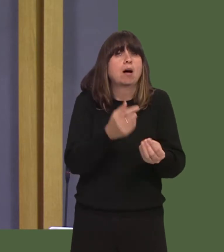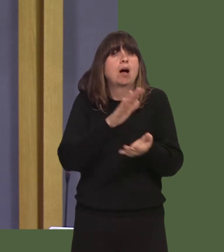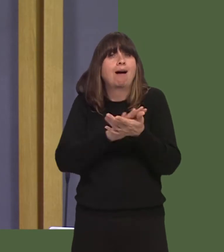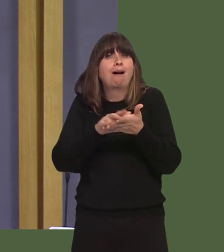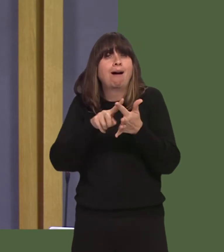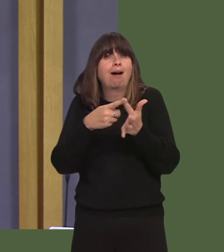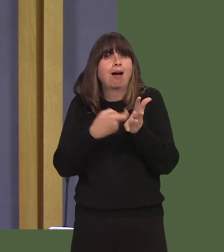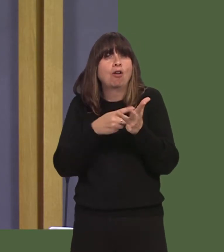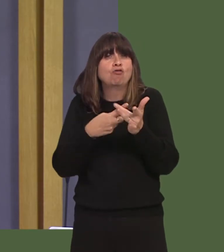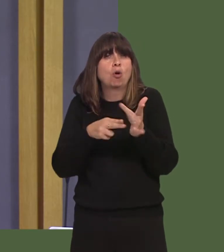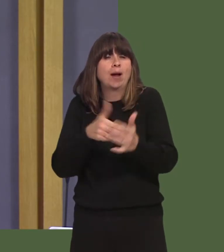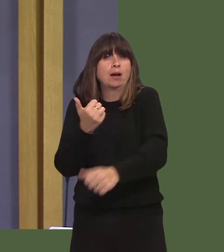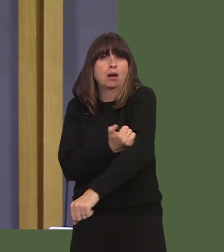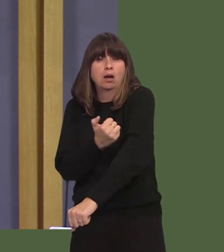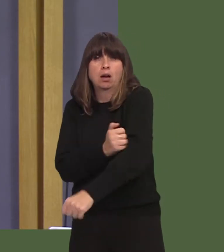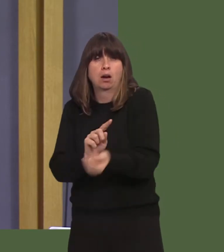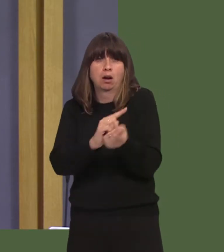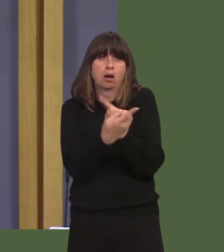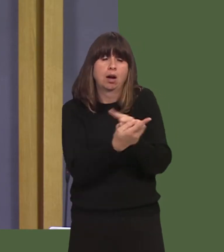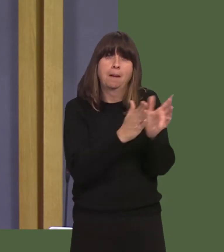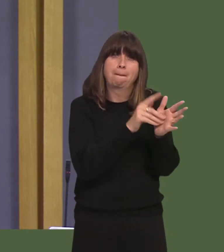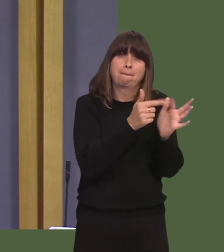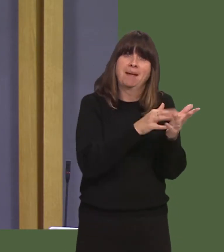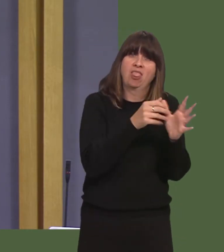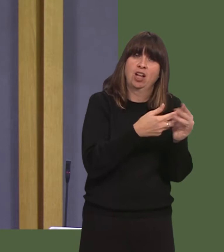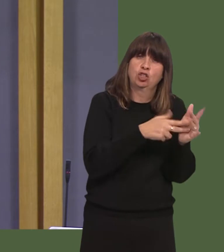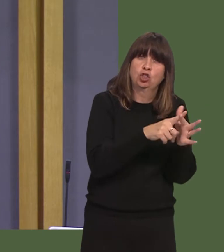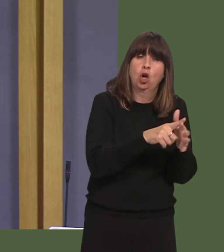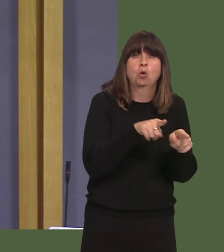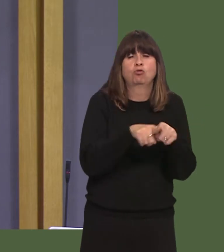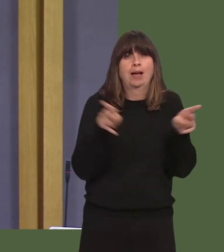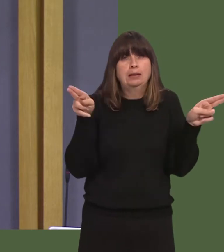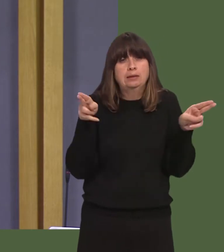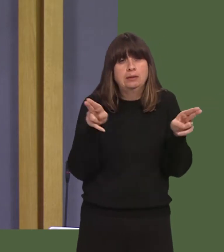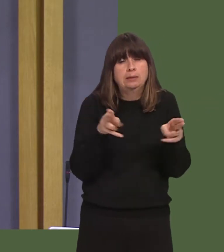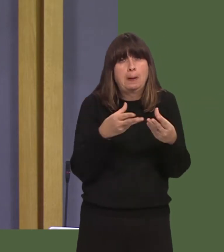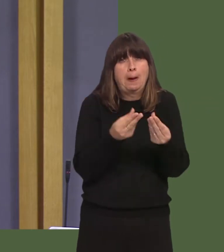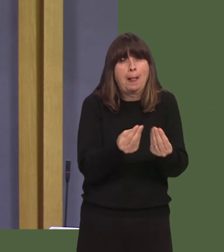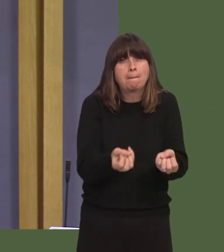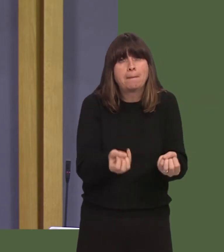related crime, they have medically supervised detoxification and counselling services, as has been mentioned previously.